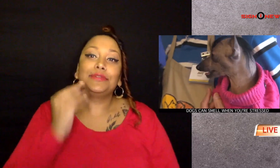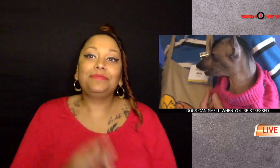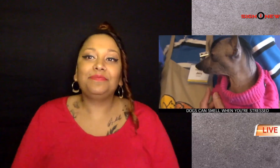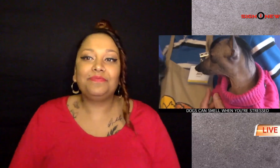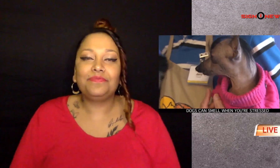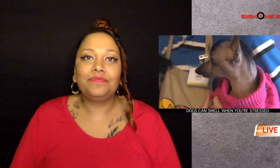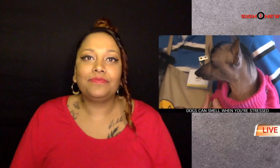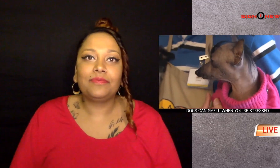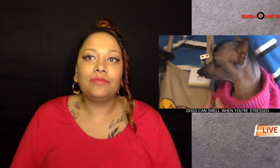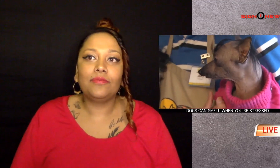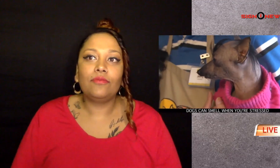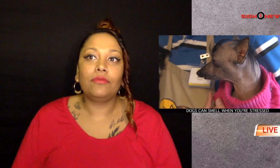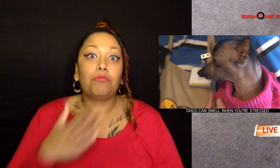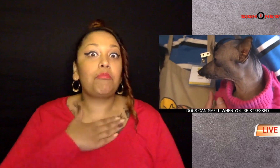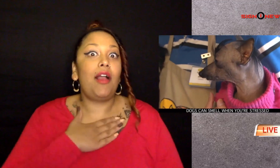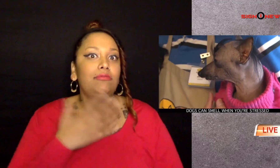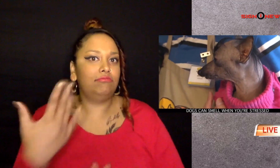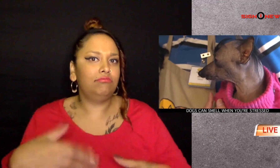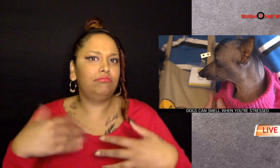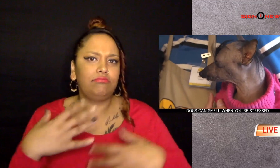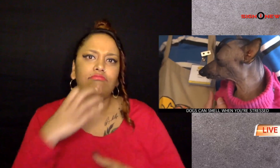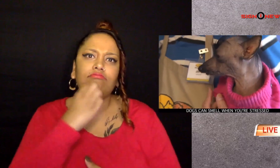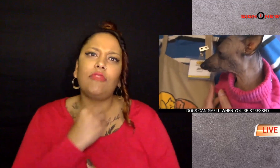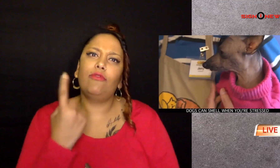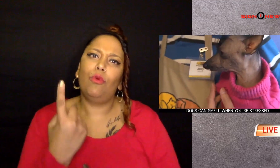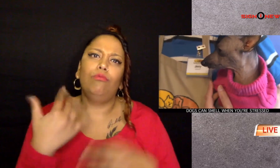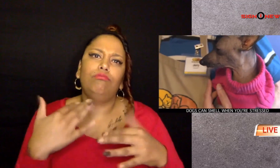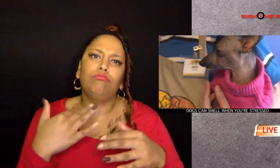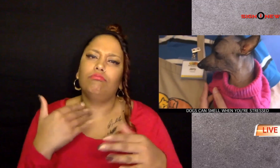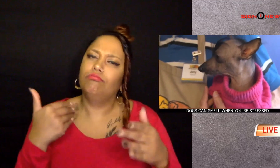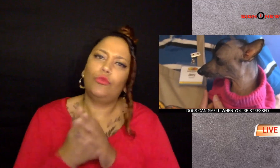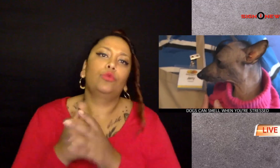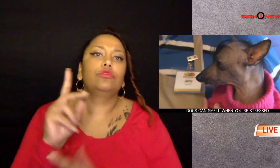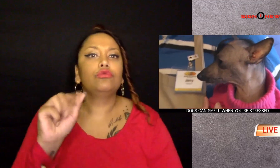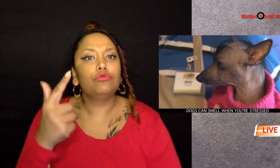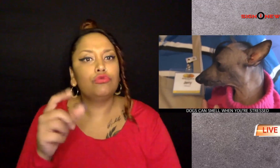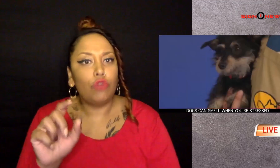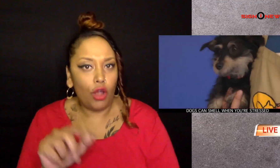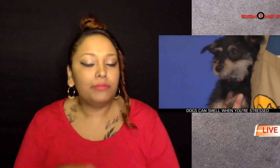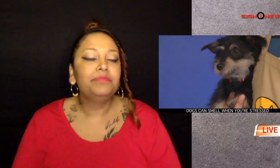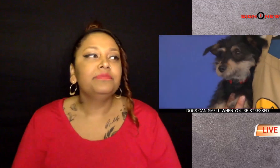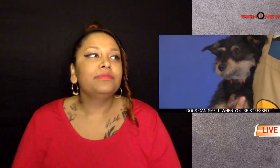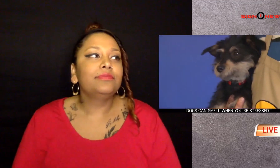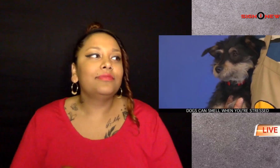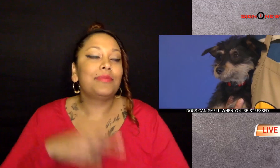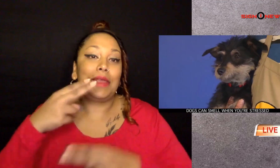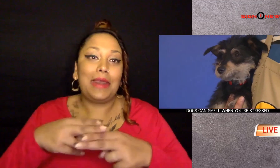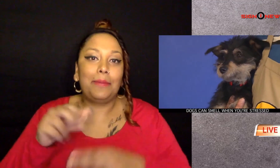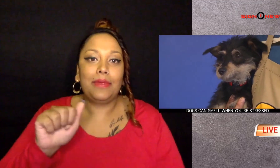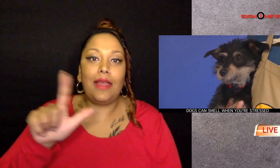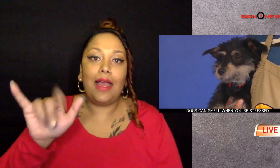I do want to share with you my experience my precious and close dog Aliyah